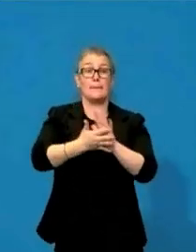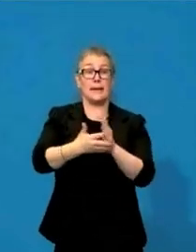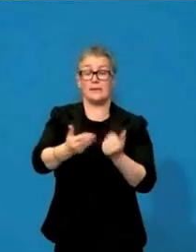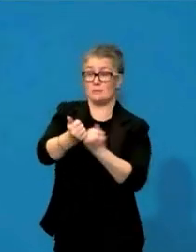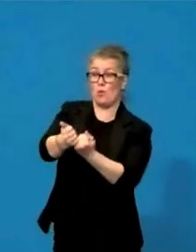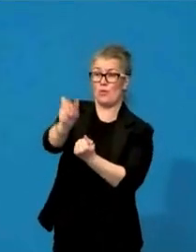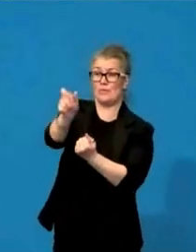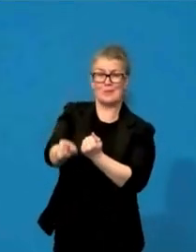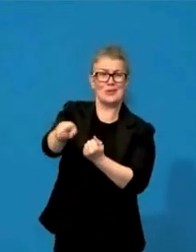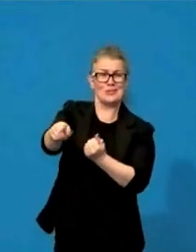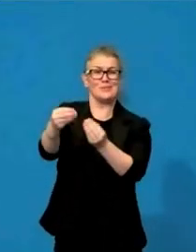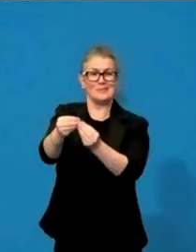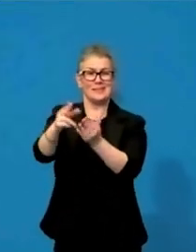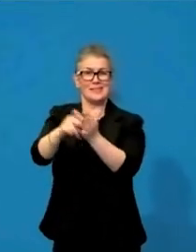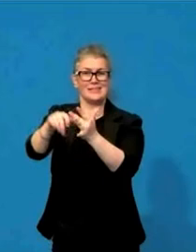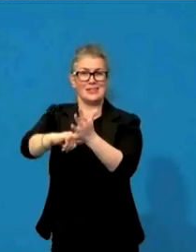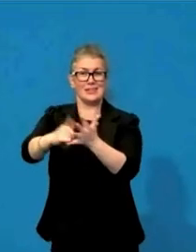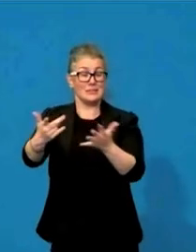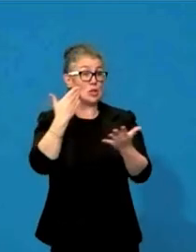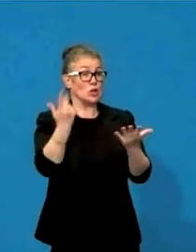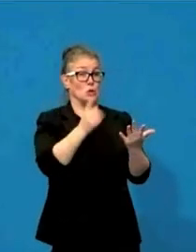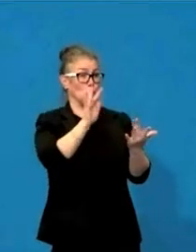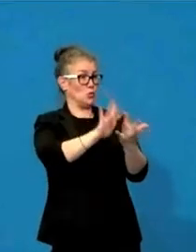there. They didn't know who to contact and - and any of this.